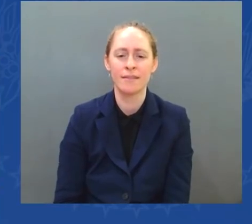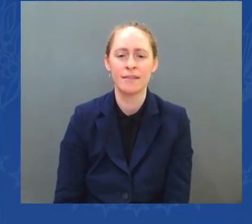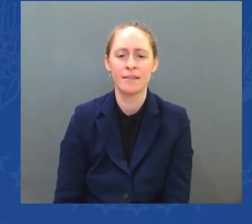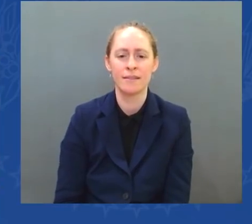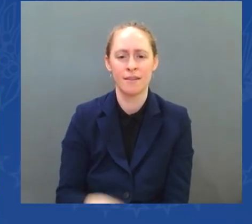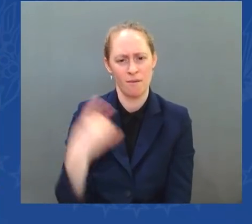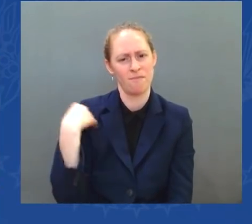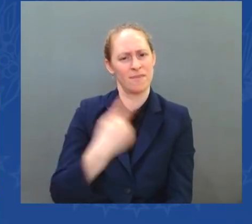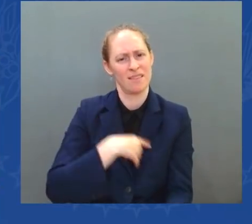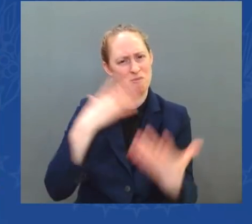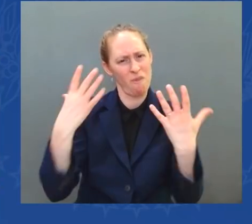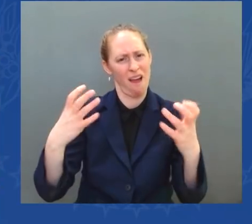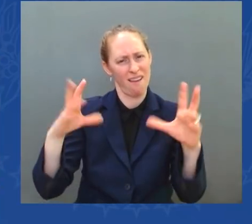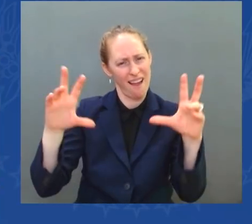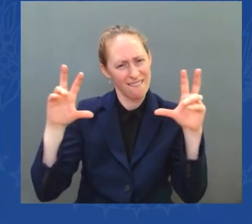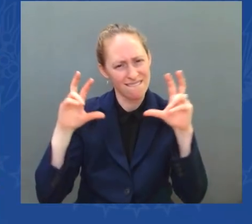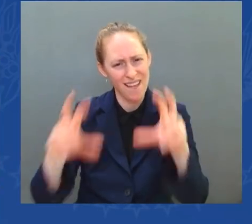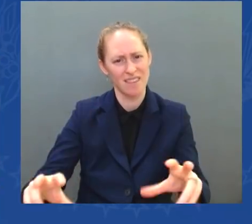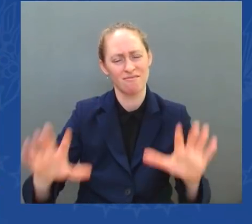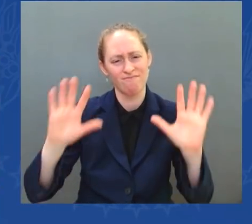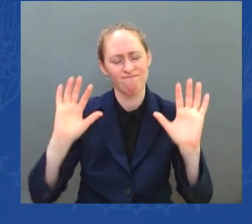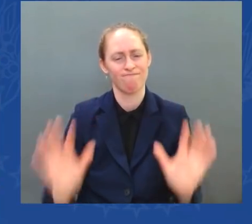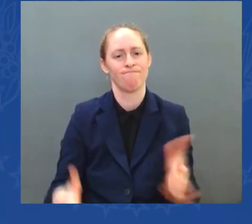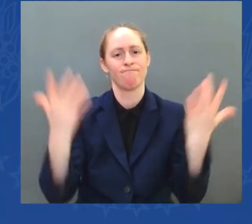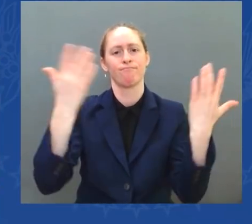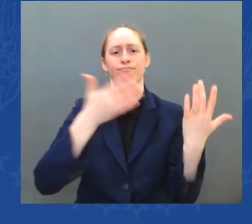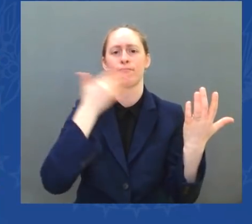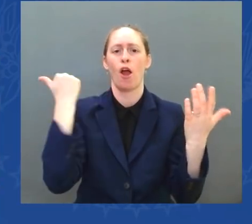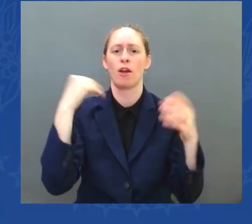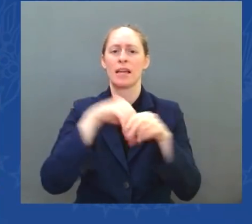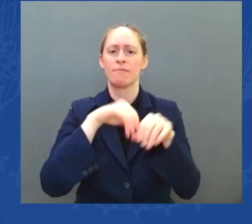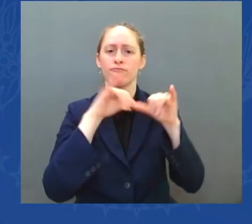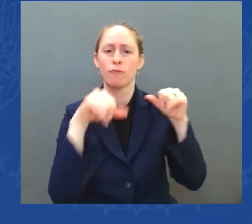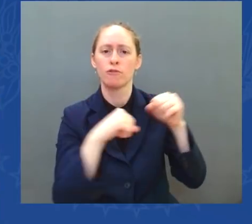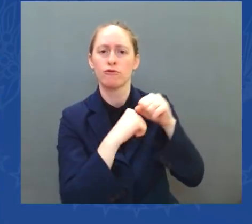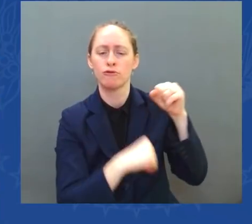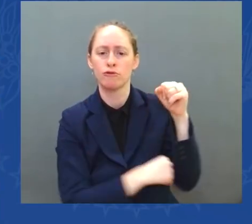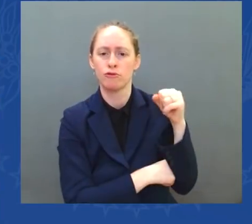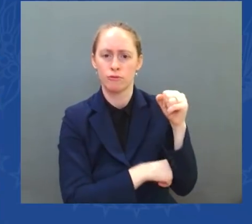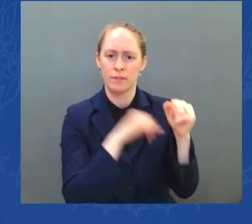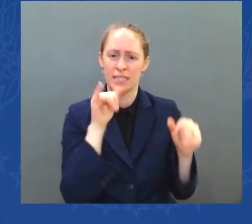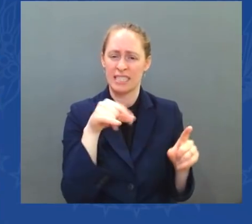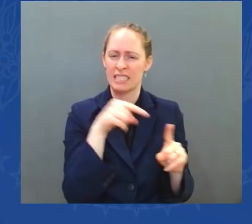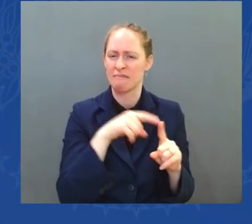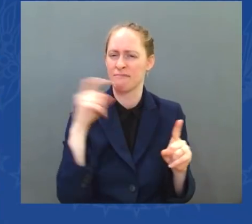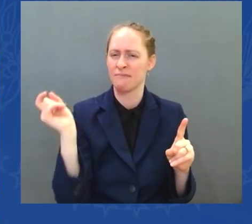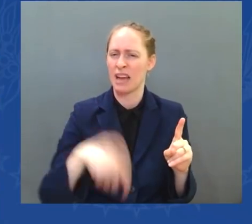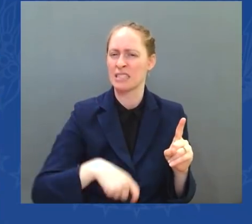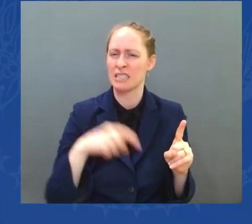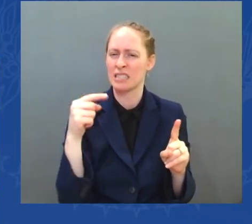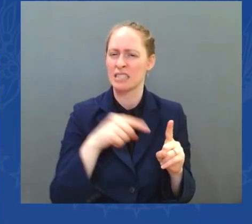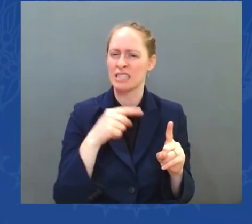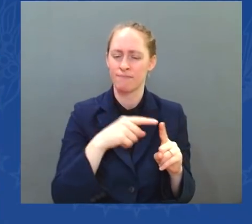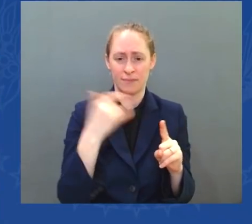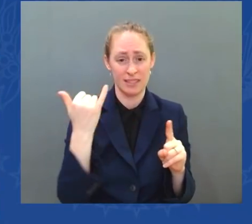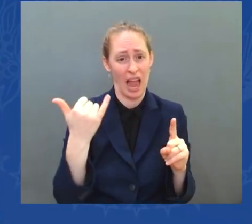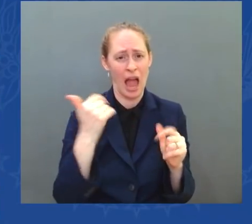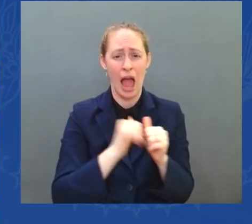are really about one thing: empowering more communities to do what you're doing here in Greensboro,